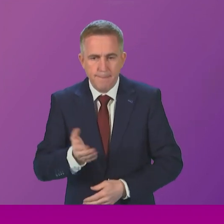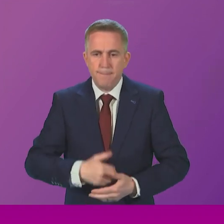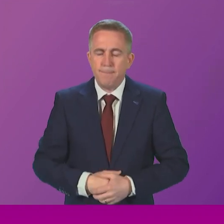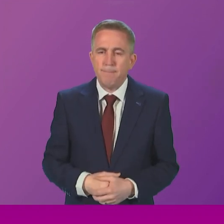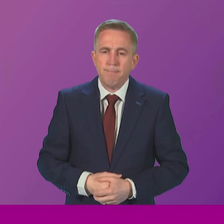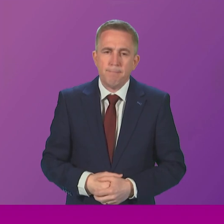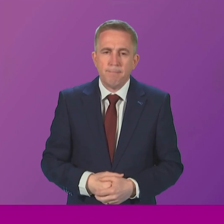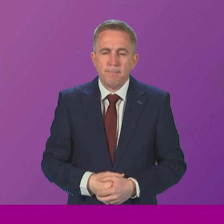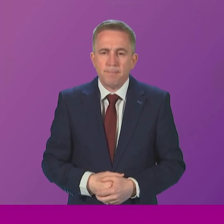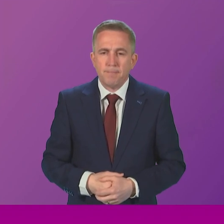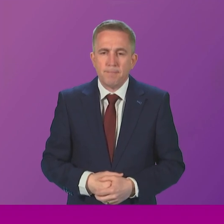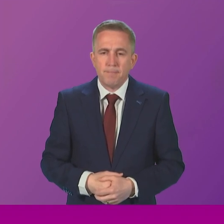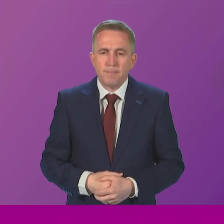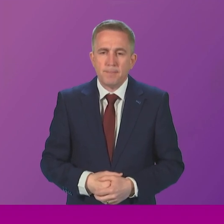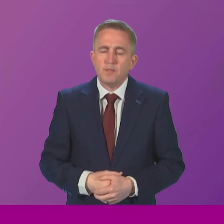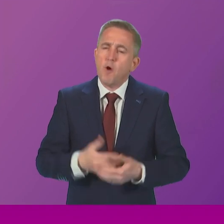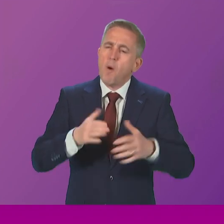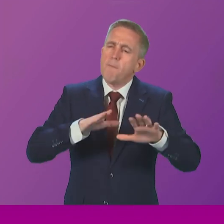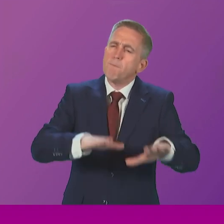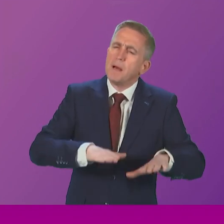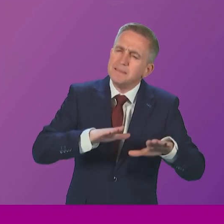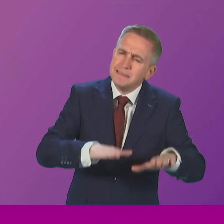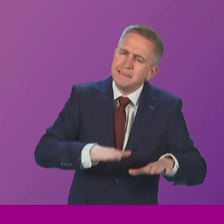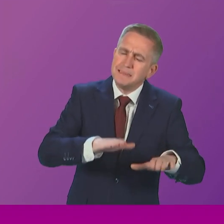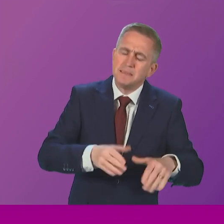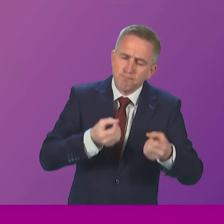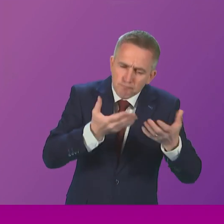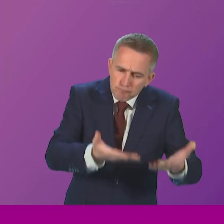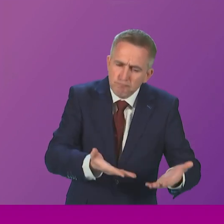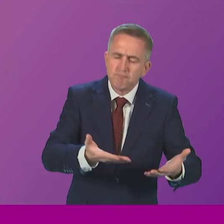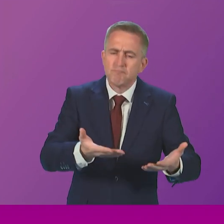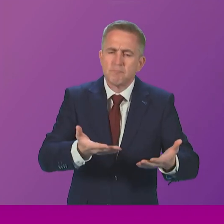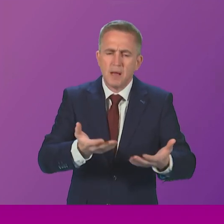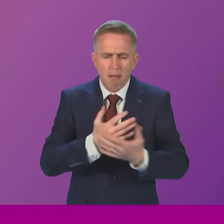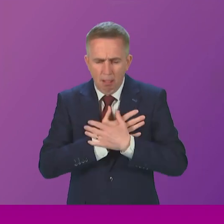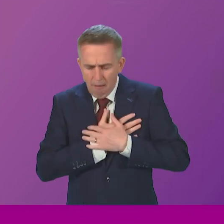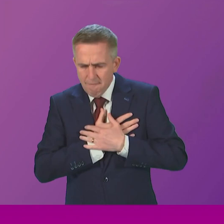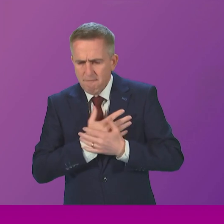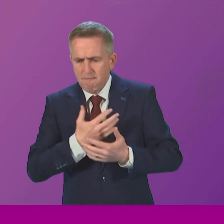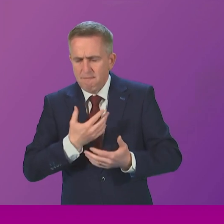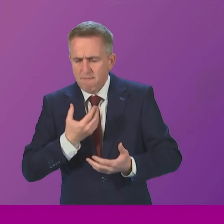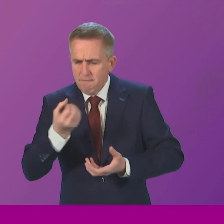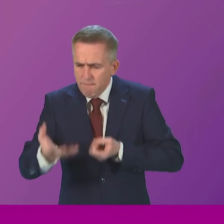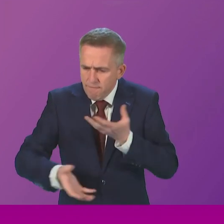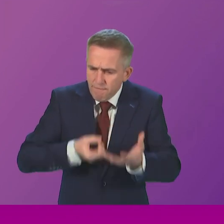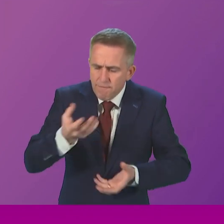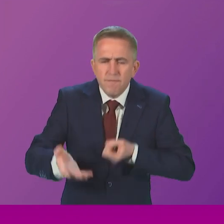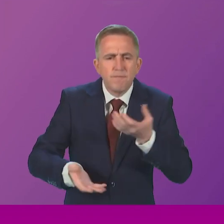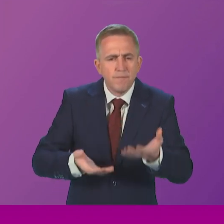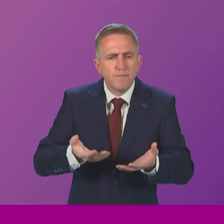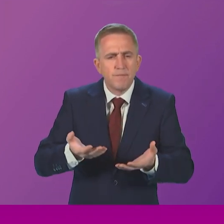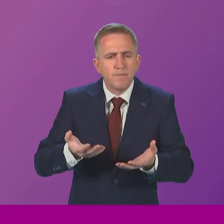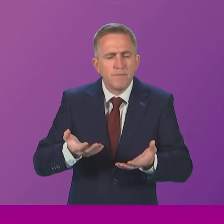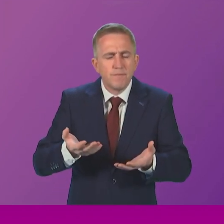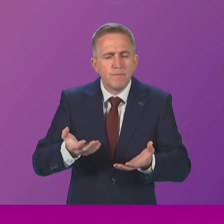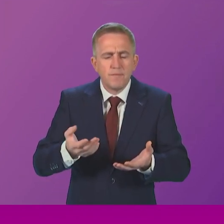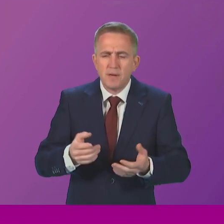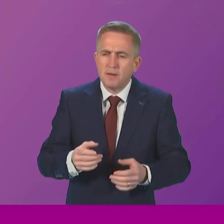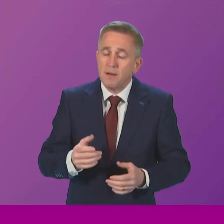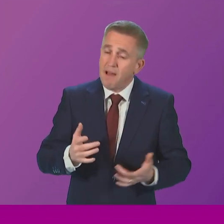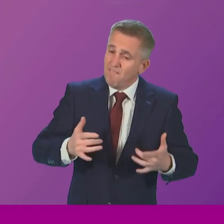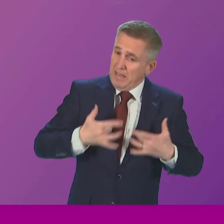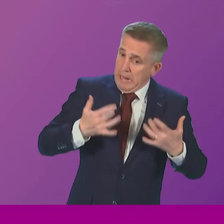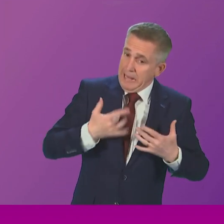To show mercy, and to act out of love, is not primarily a feeling but an act of will,